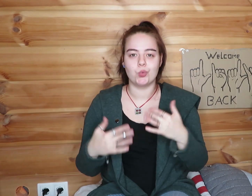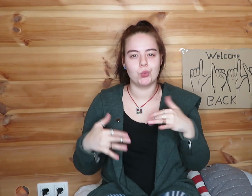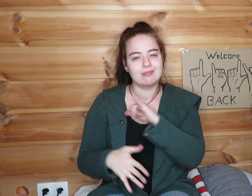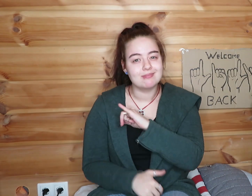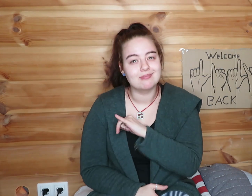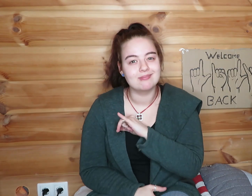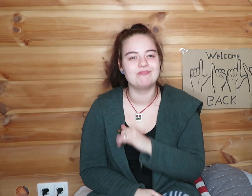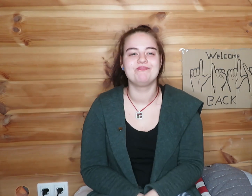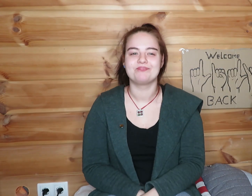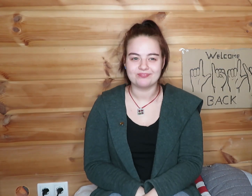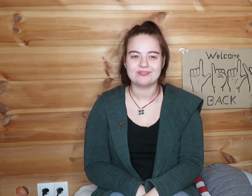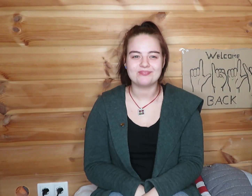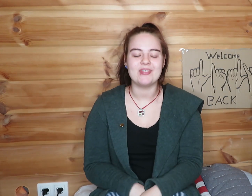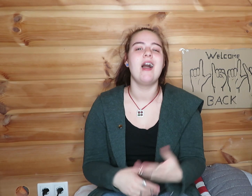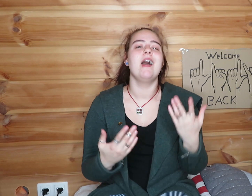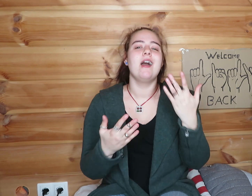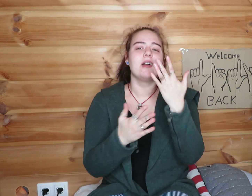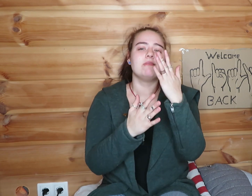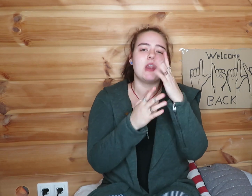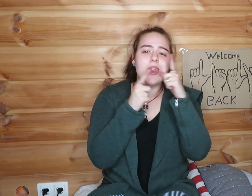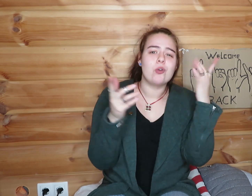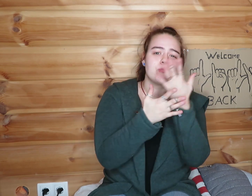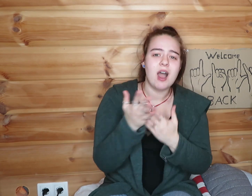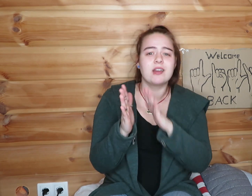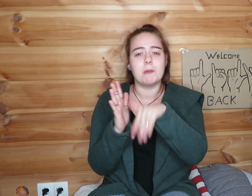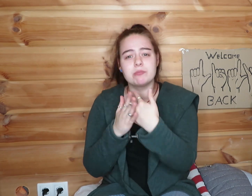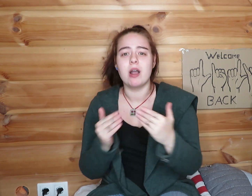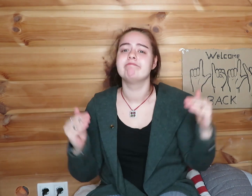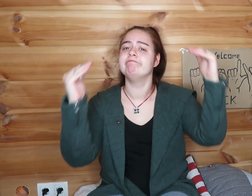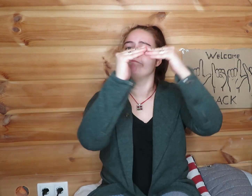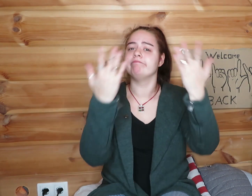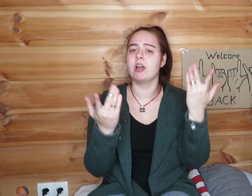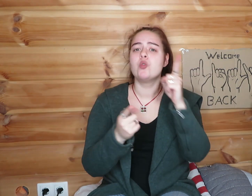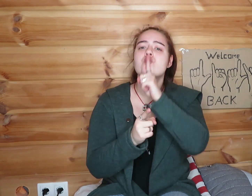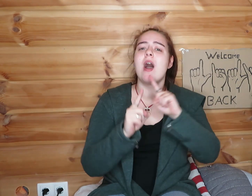That´s really interesting. Spoken Languages and Sign Languages are eqaul.